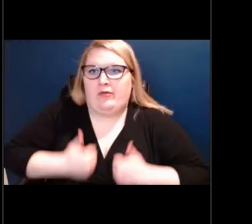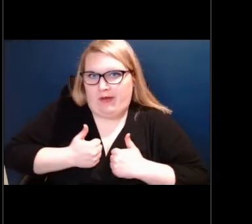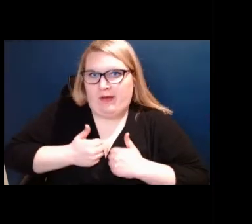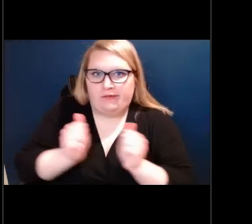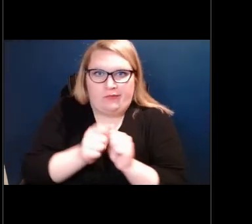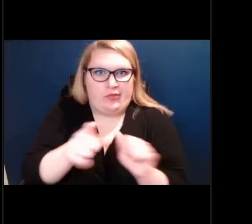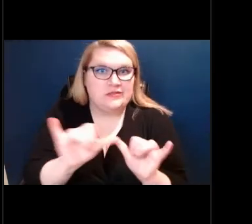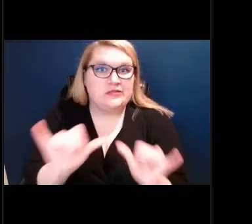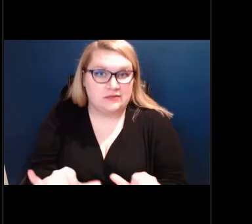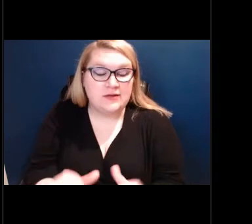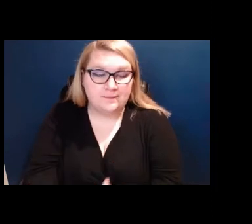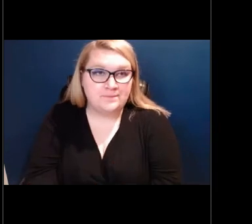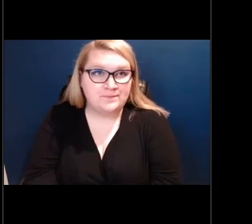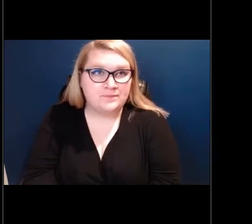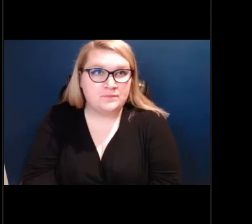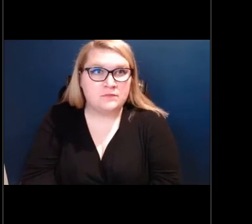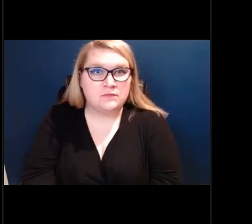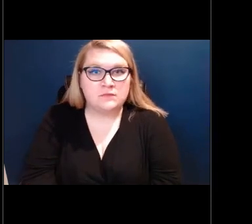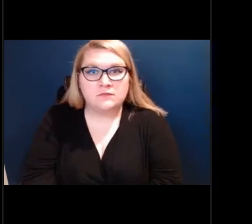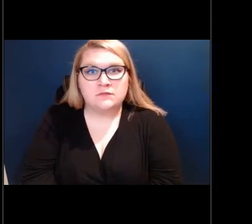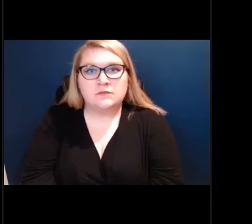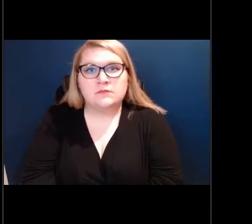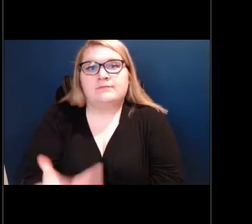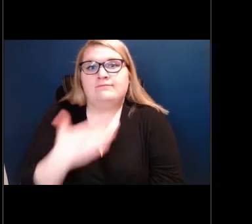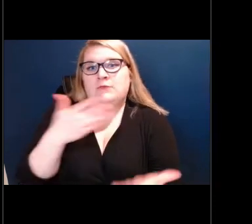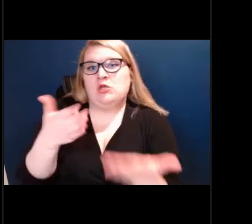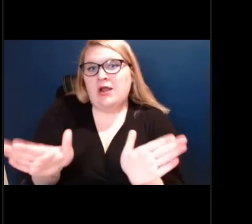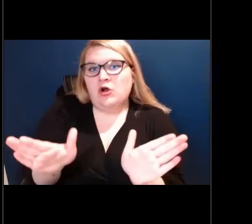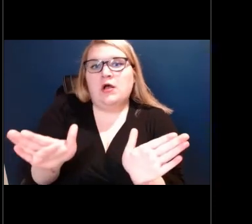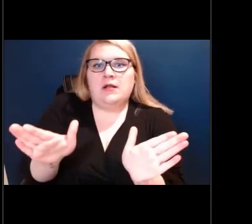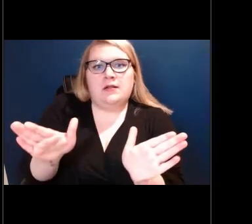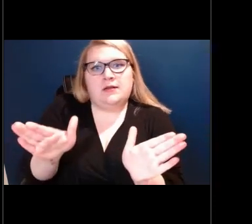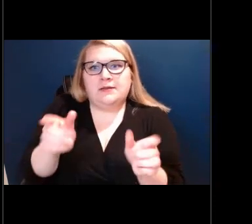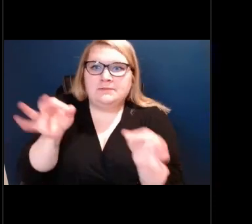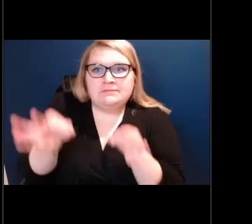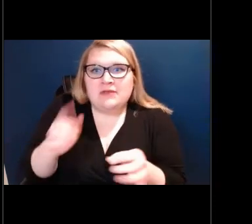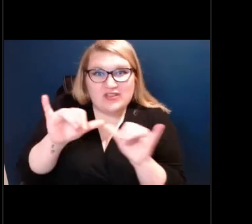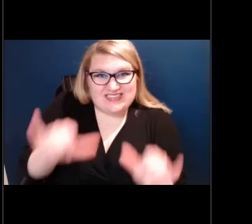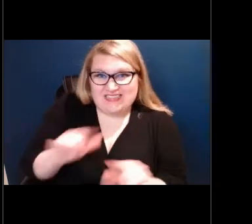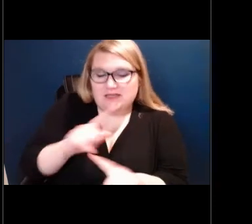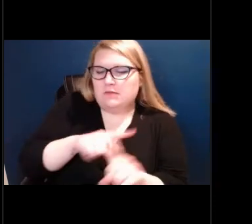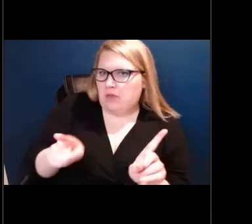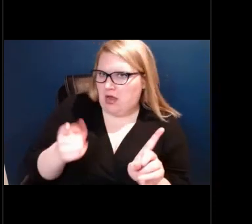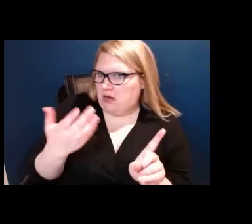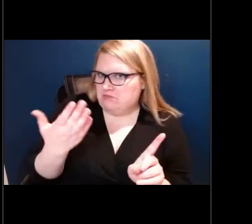Now I've gone through a general overview of the system, but I'll be happy to take any questions. [Nicole Bartlett] So if you could back up